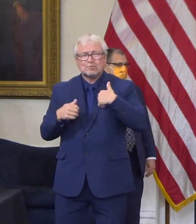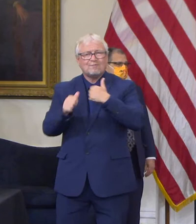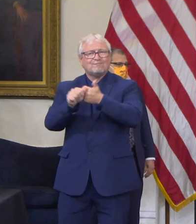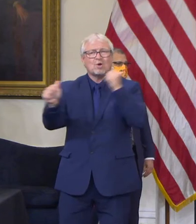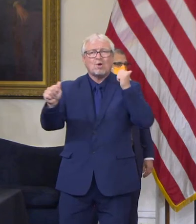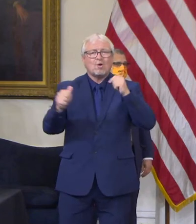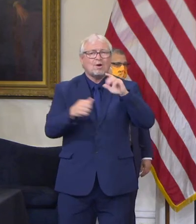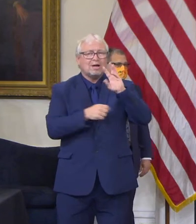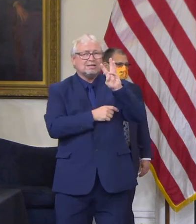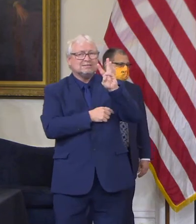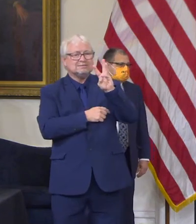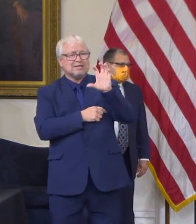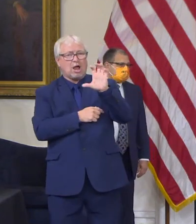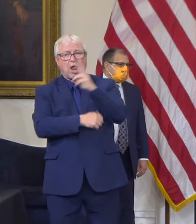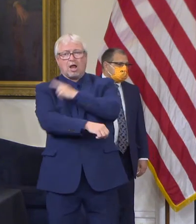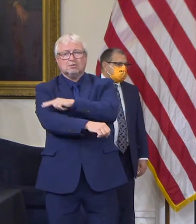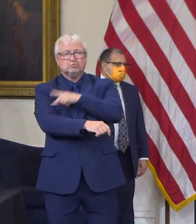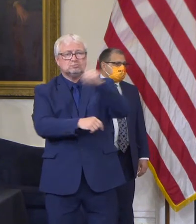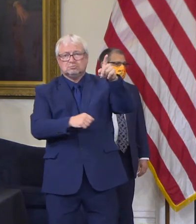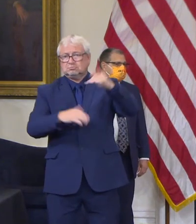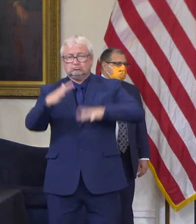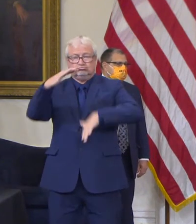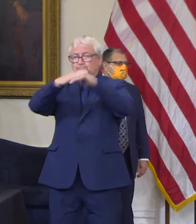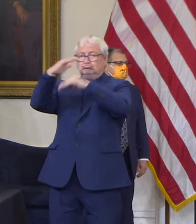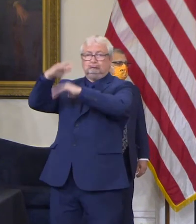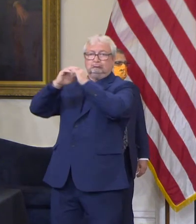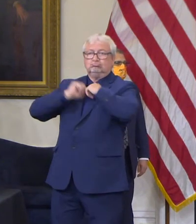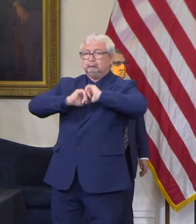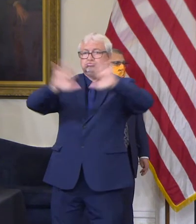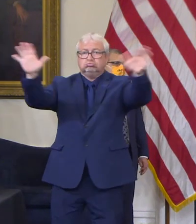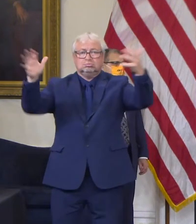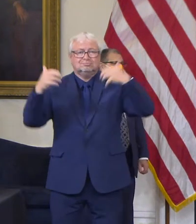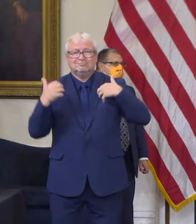avoid approximately 600 hospitalizations and more than 250 deaths.